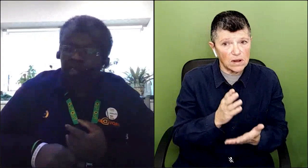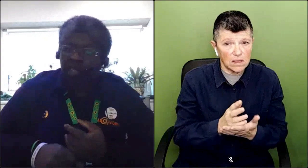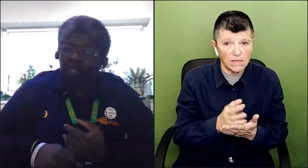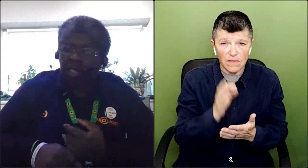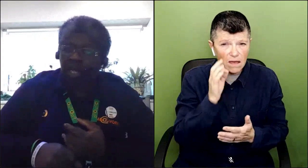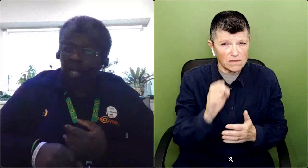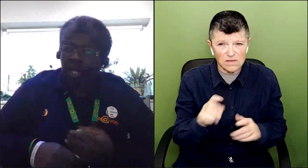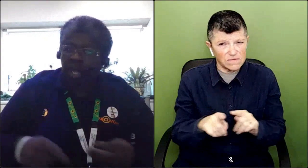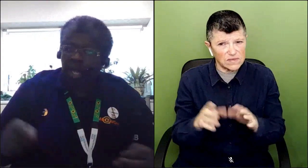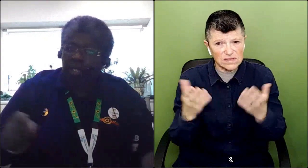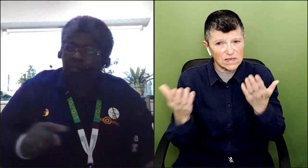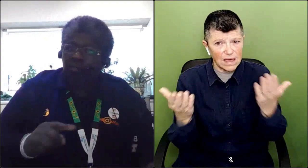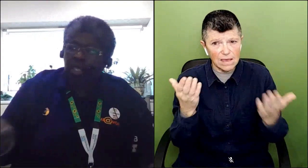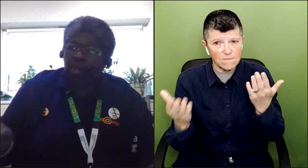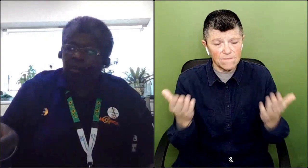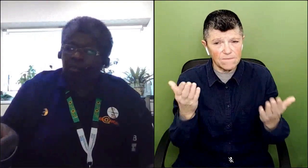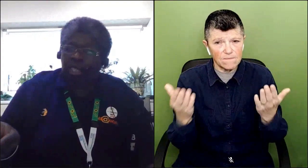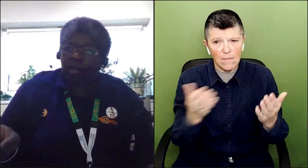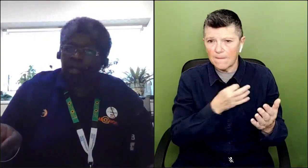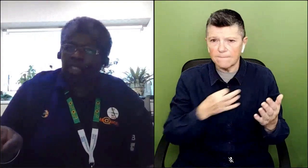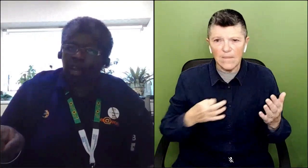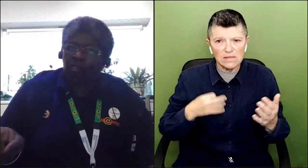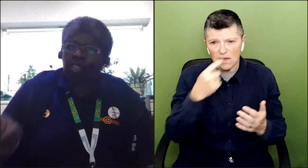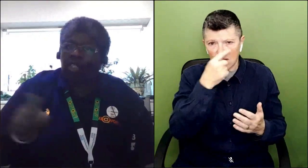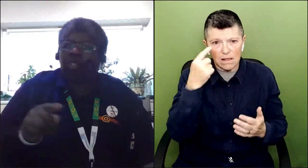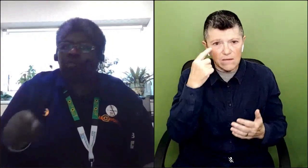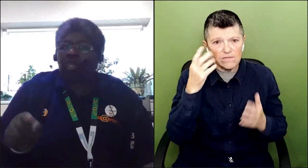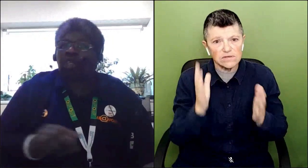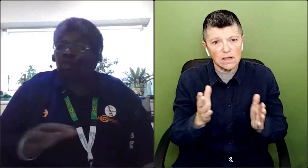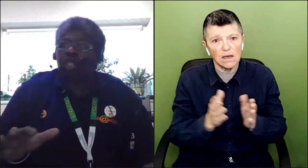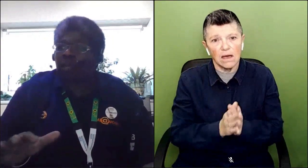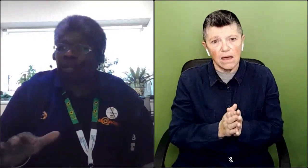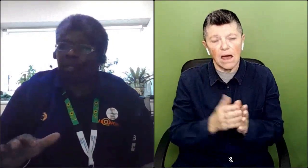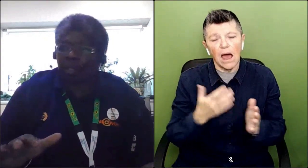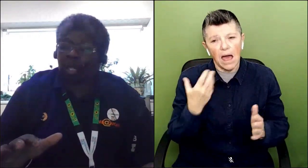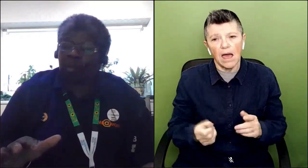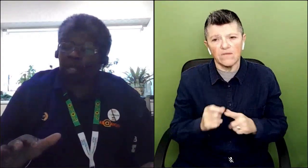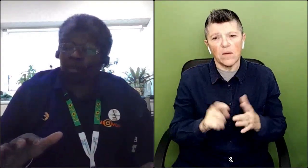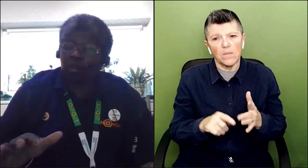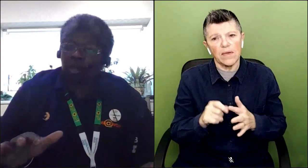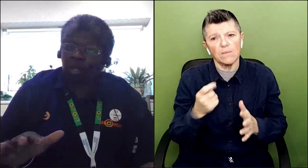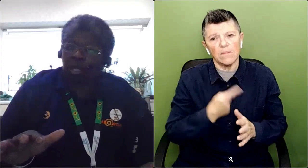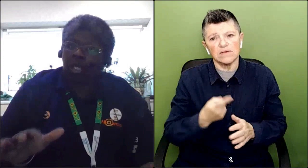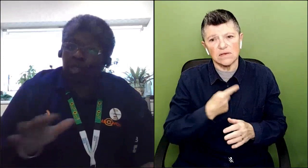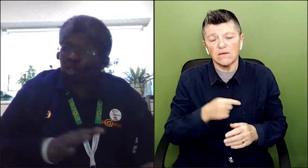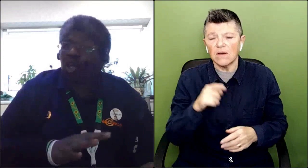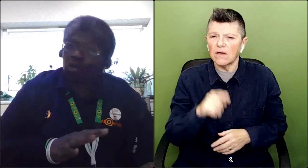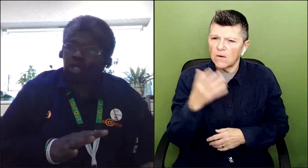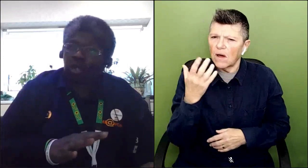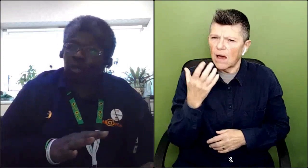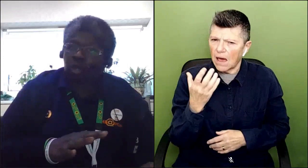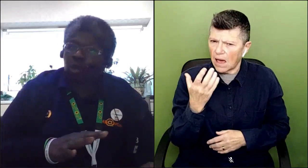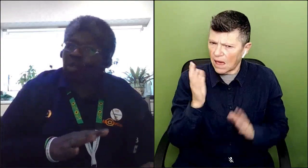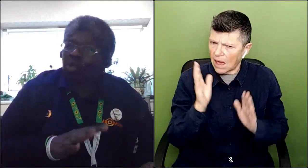And now if I take myself, it's got to be something that does limit you, it does alter you, whether